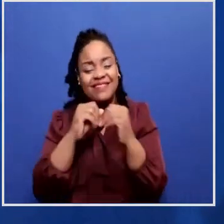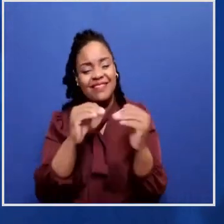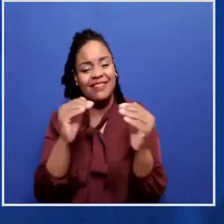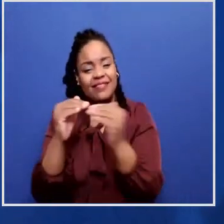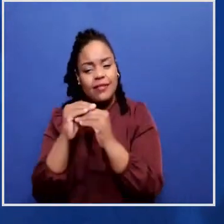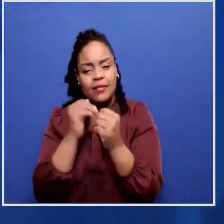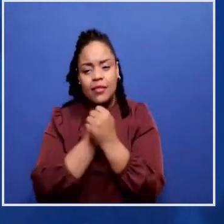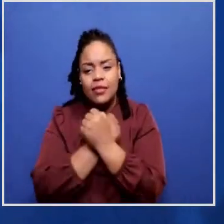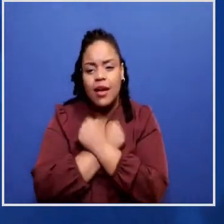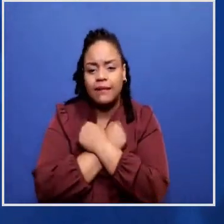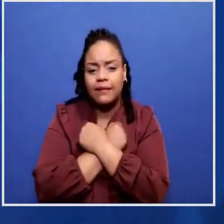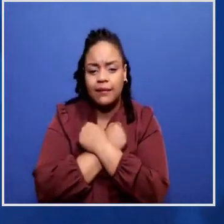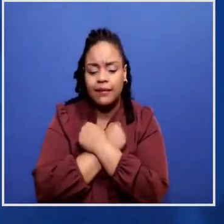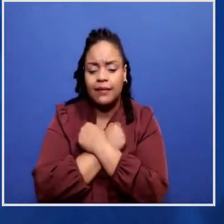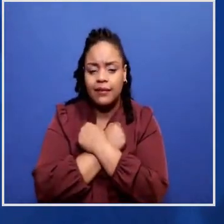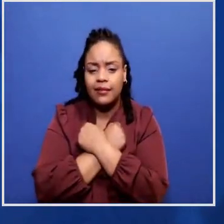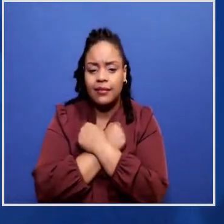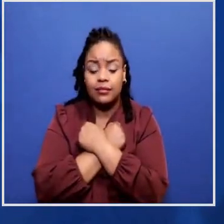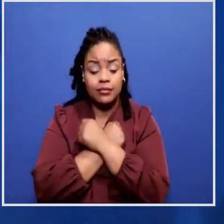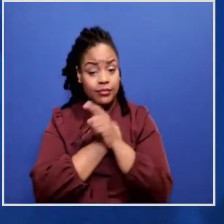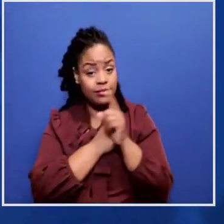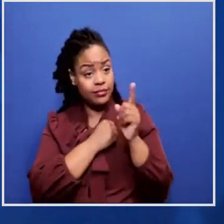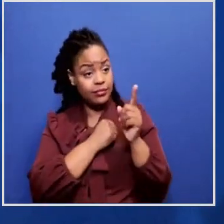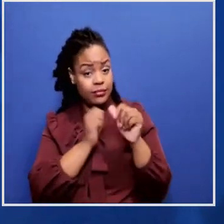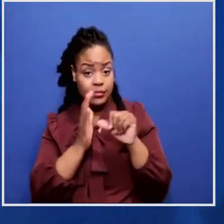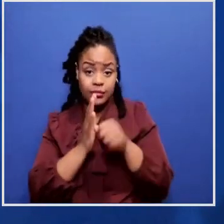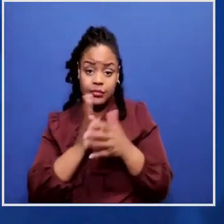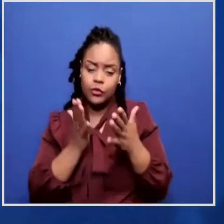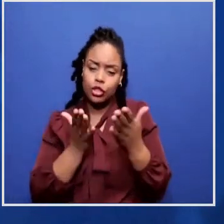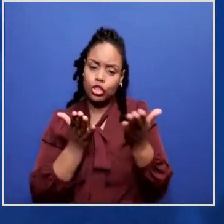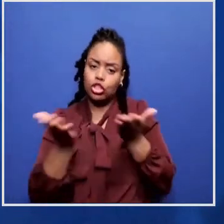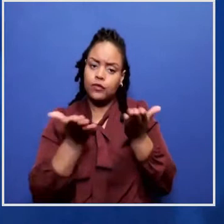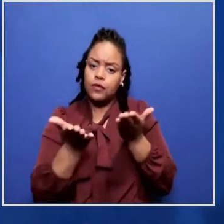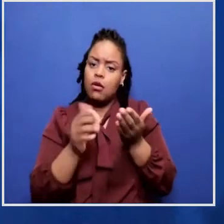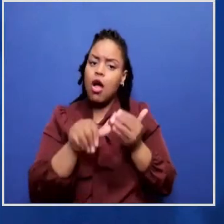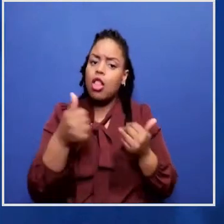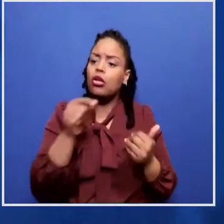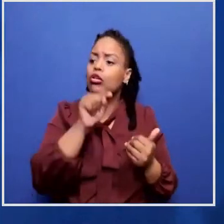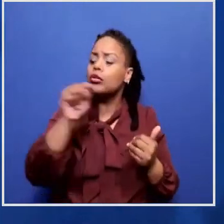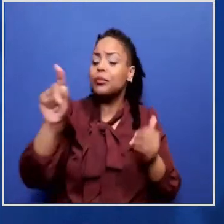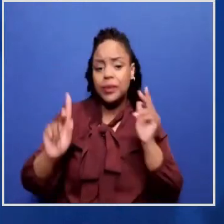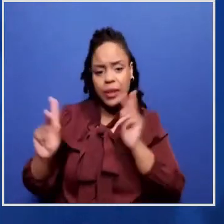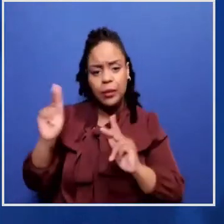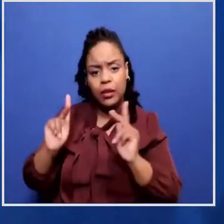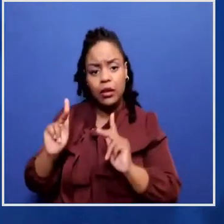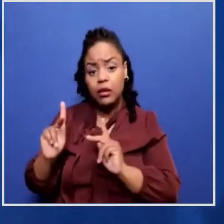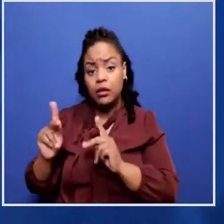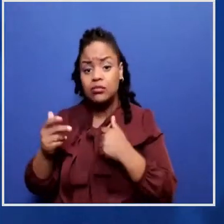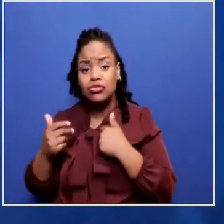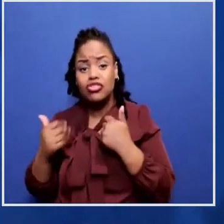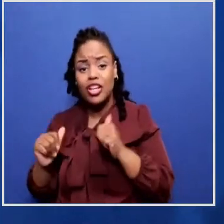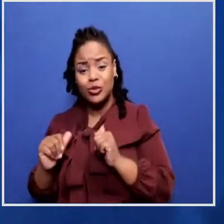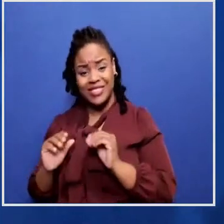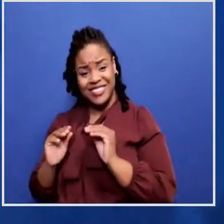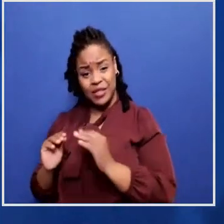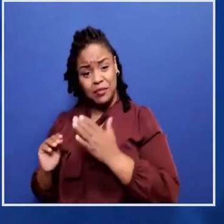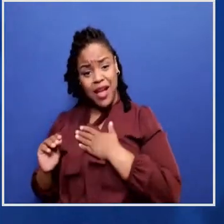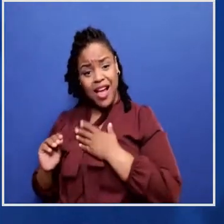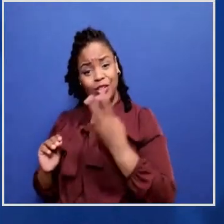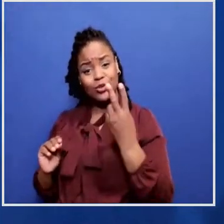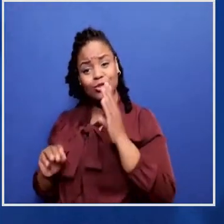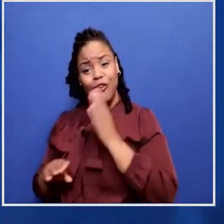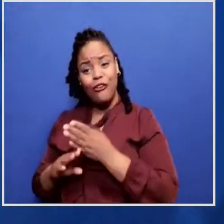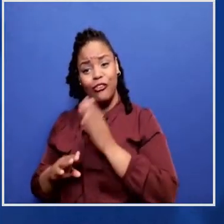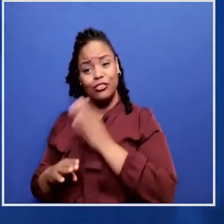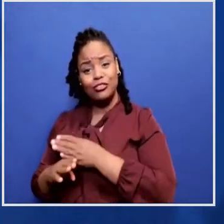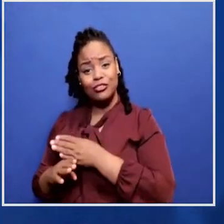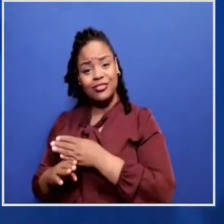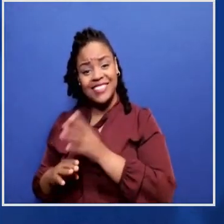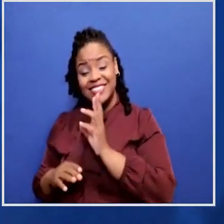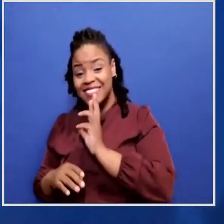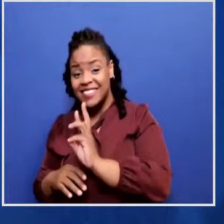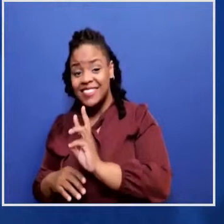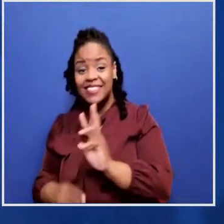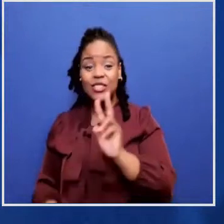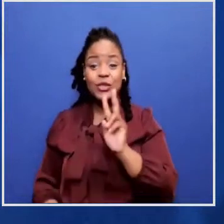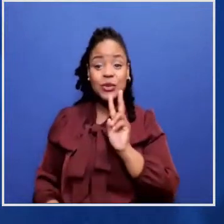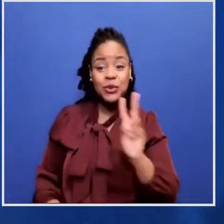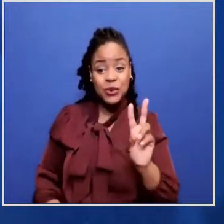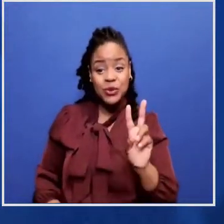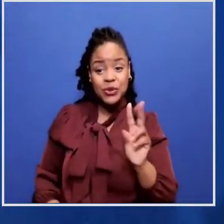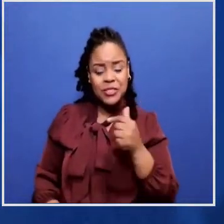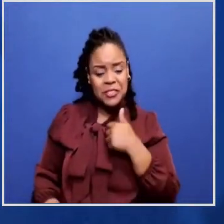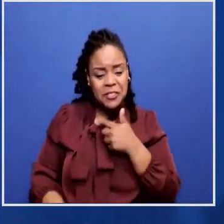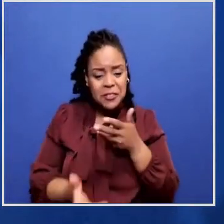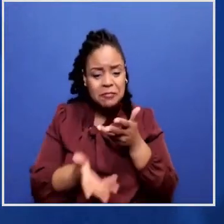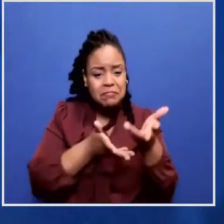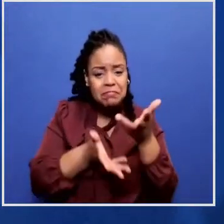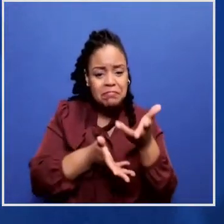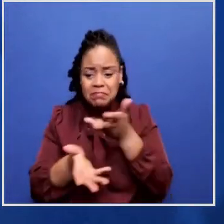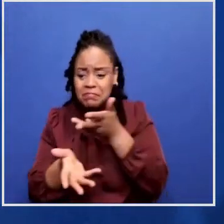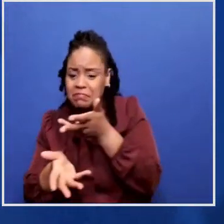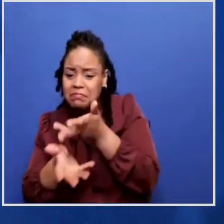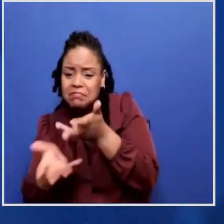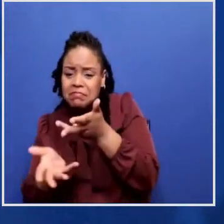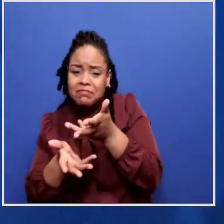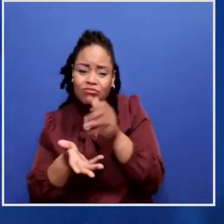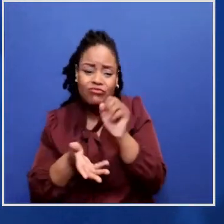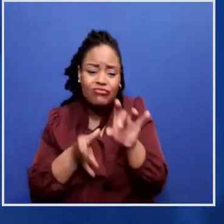NEED TO APPEAR GREAT.